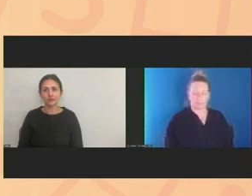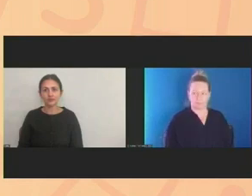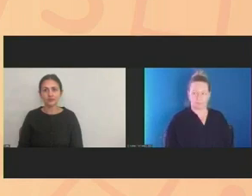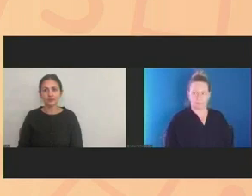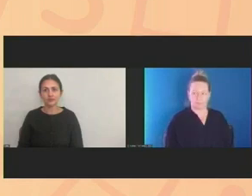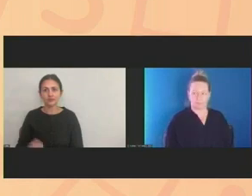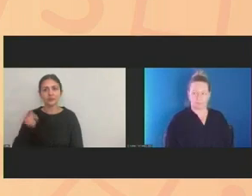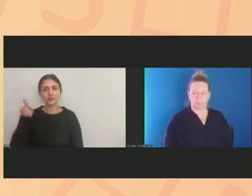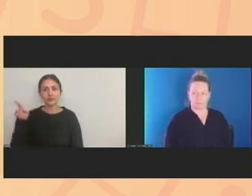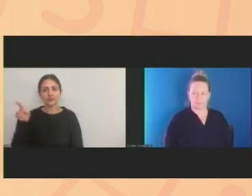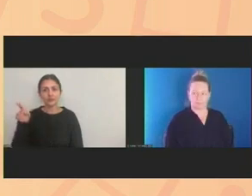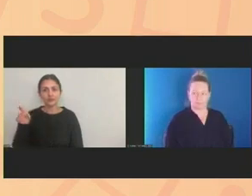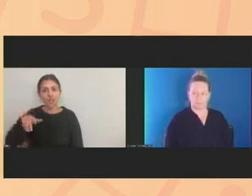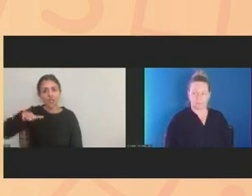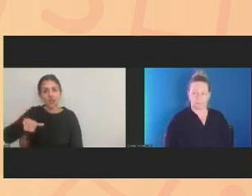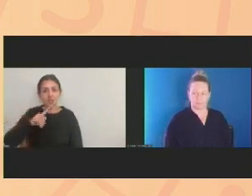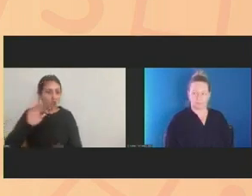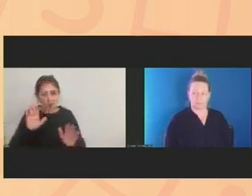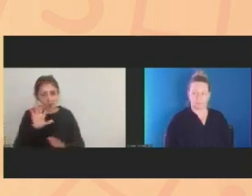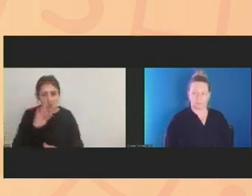(S(PEAKS FOREIGN LANGUAGE).